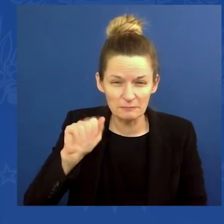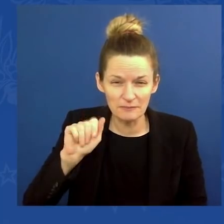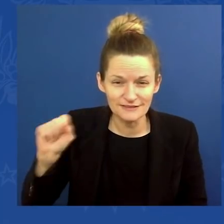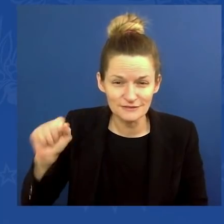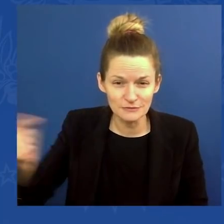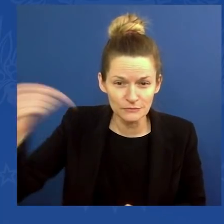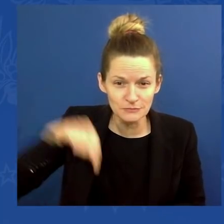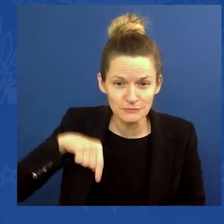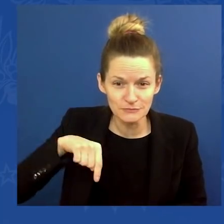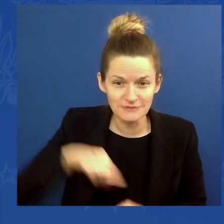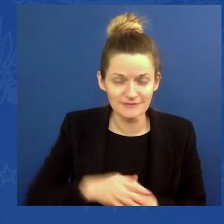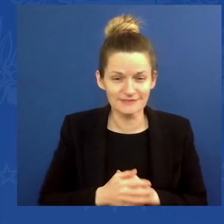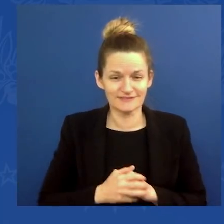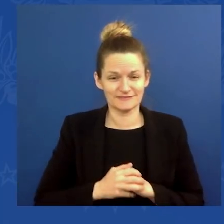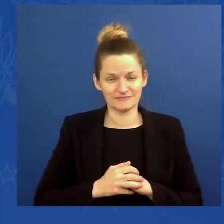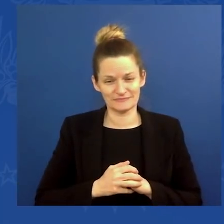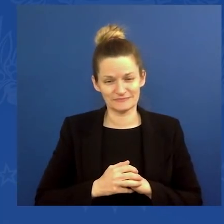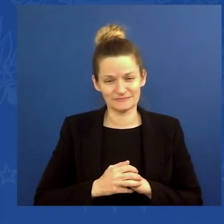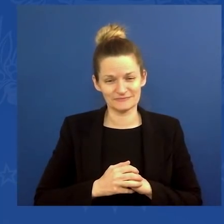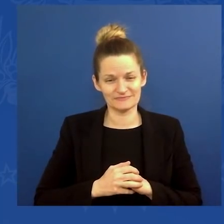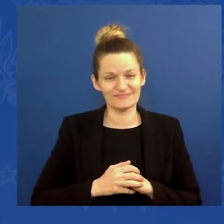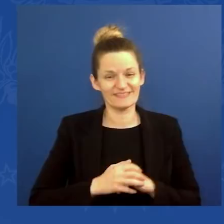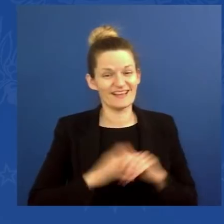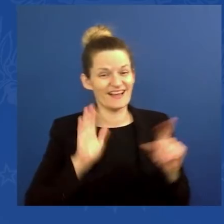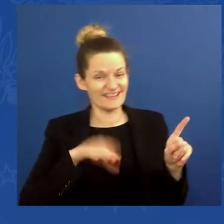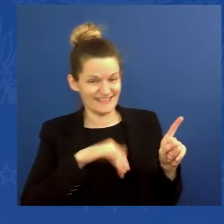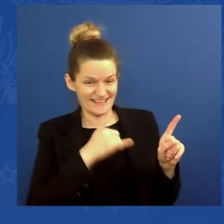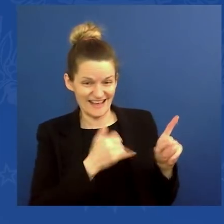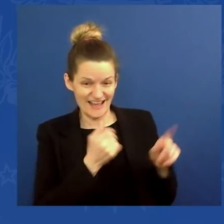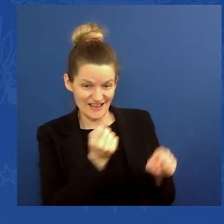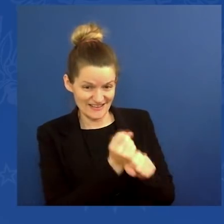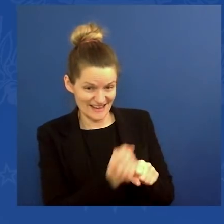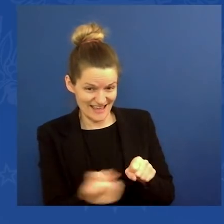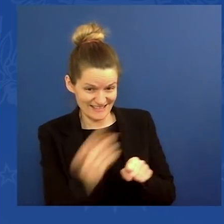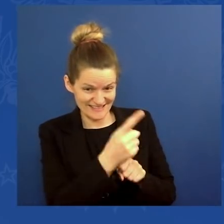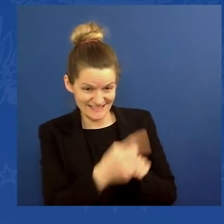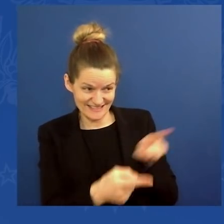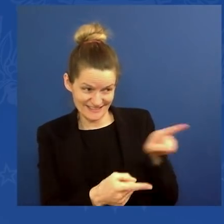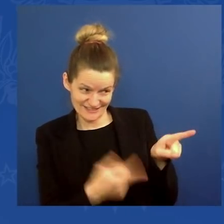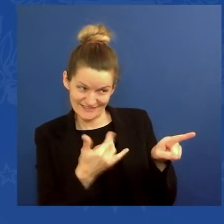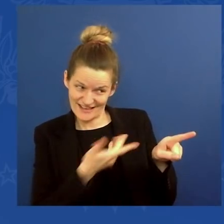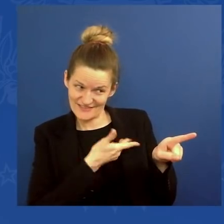The President: Next year, I got invited. Speaker Pelosi: There you came in the next year, okay.